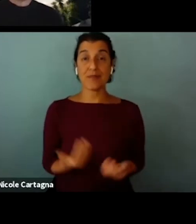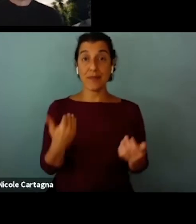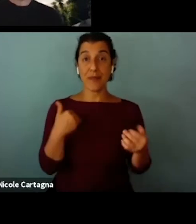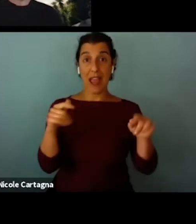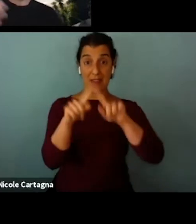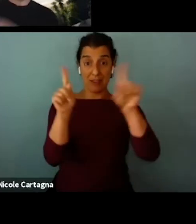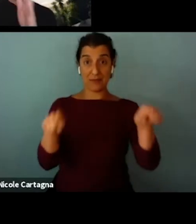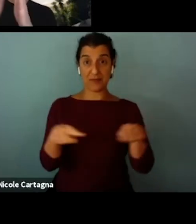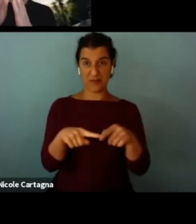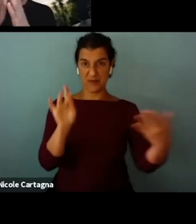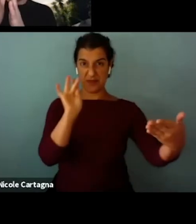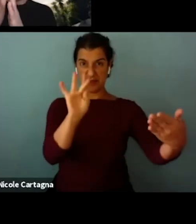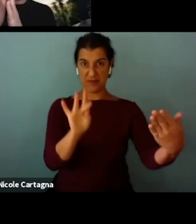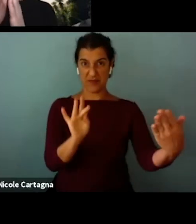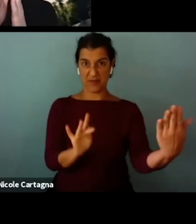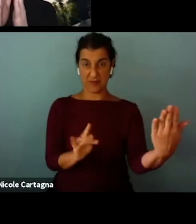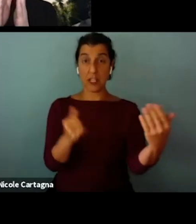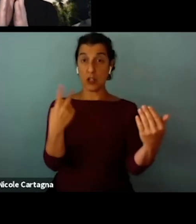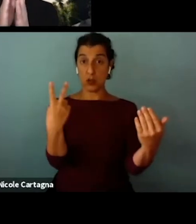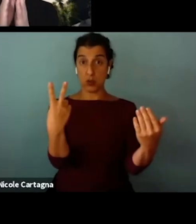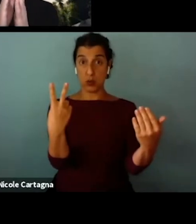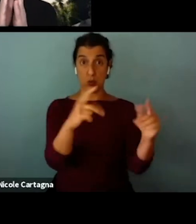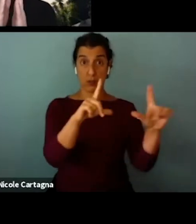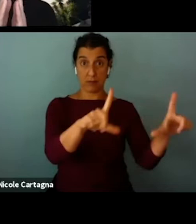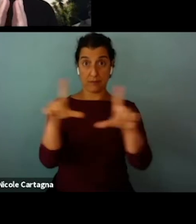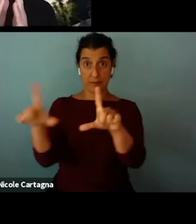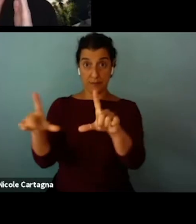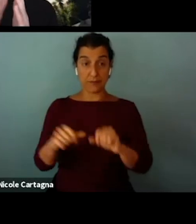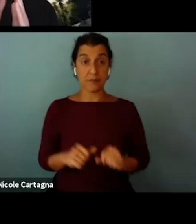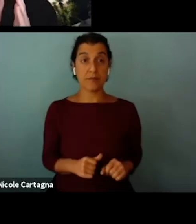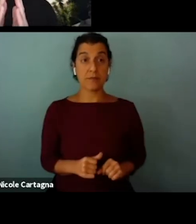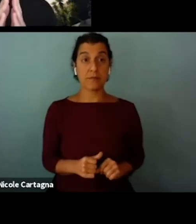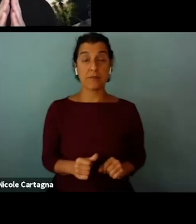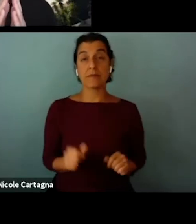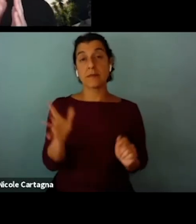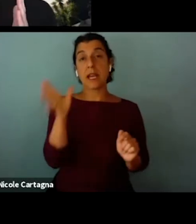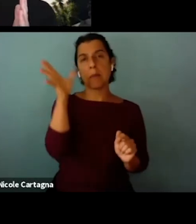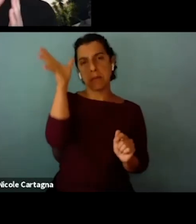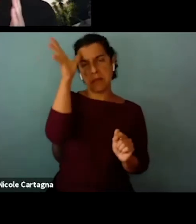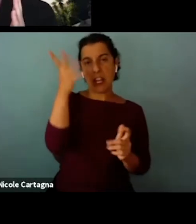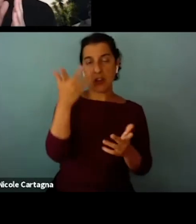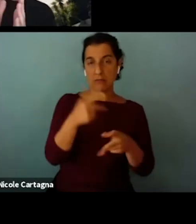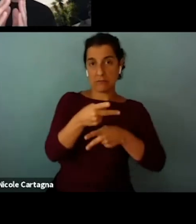and we have two touch screens so the parent has one or the parent or caregiver has one